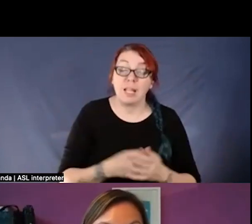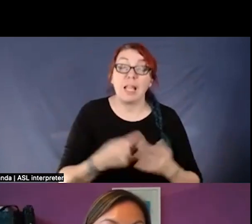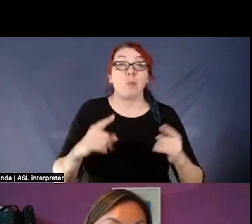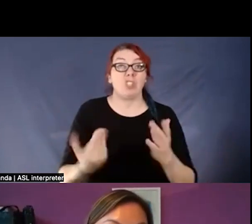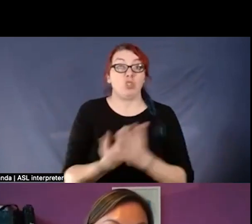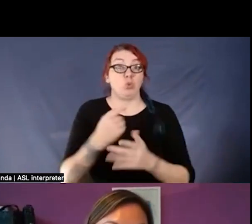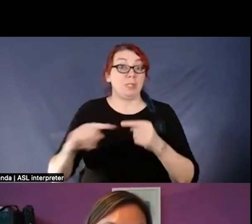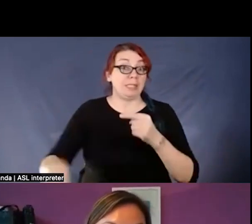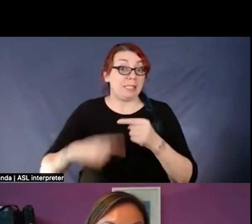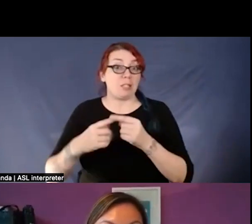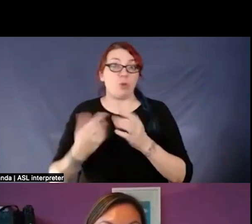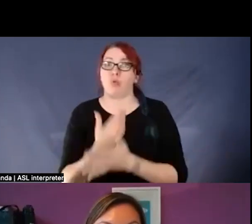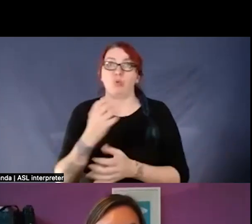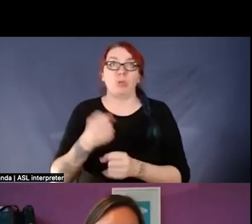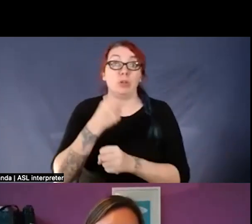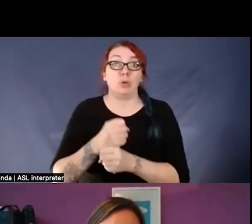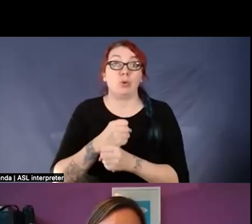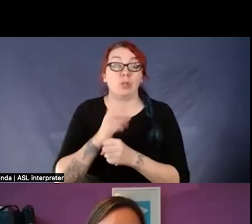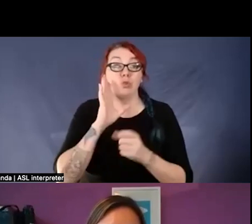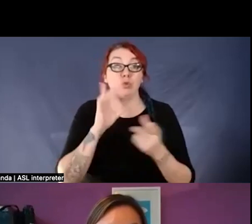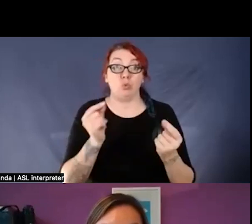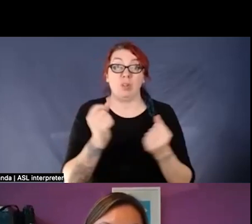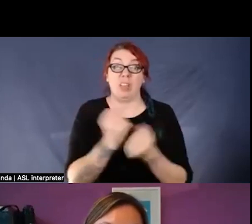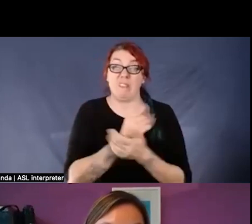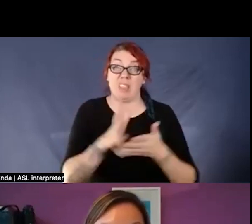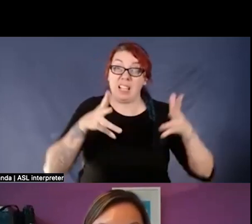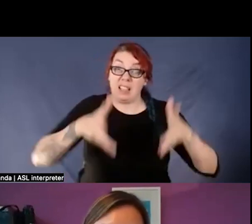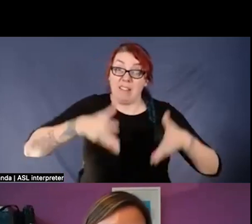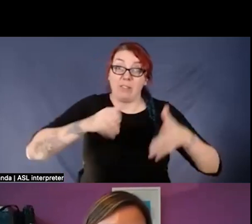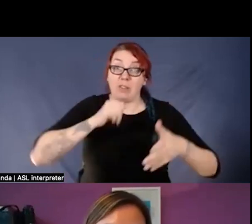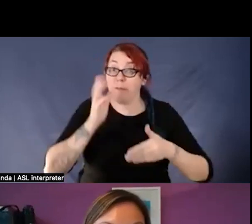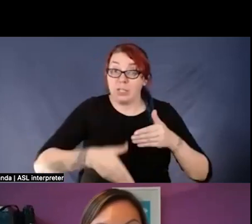off that one. So I have multiple tabs that are specific to each publisher or